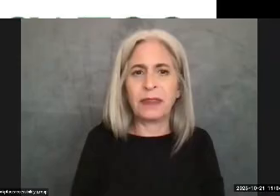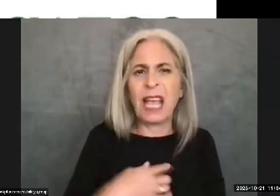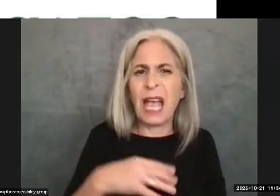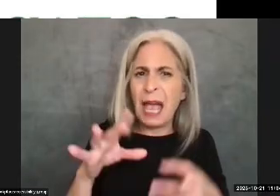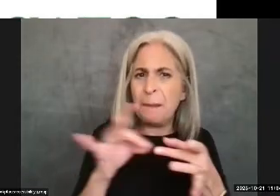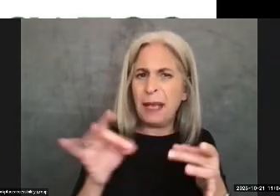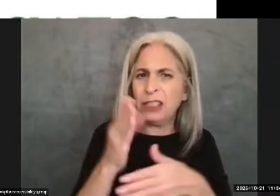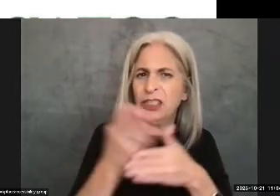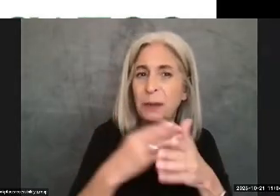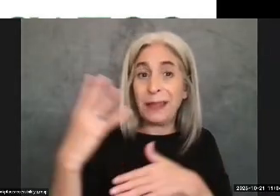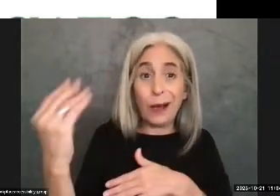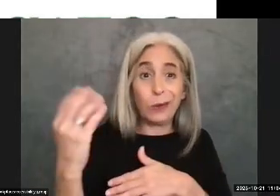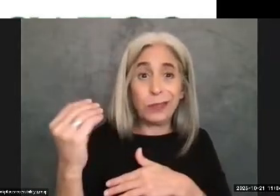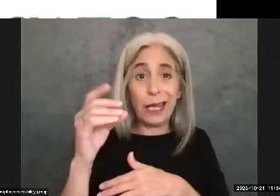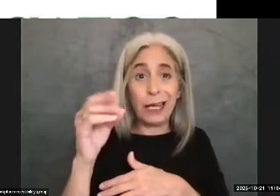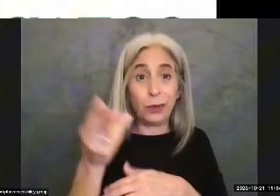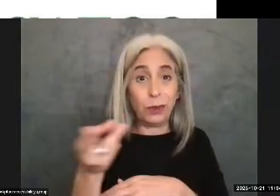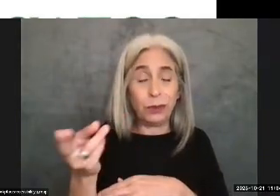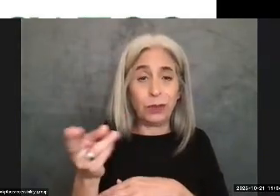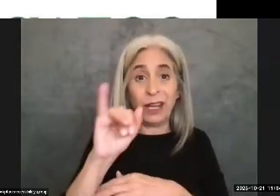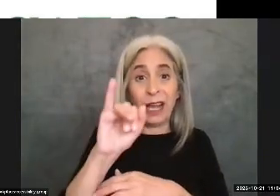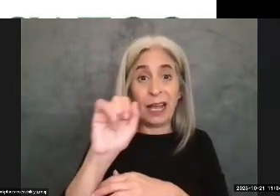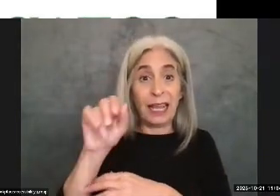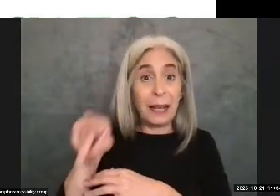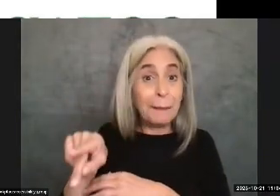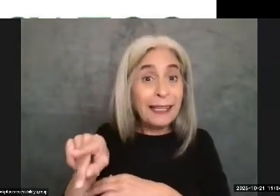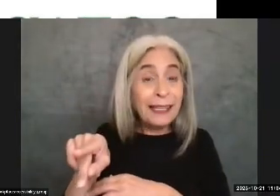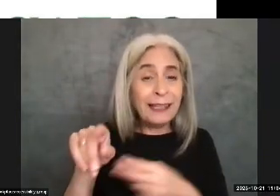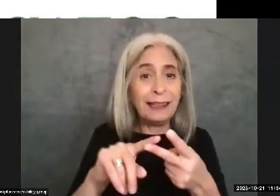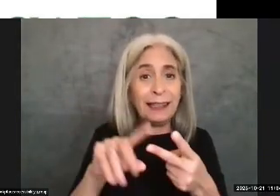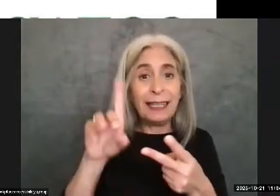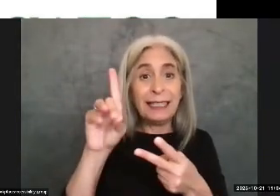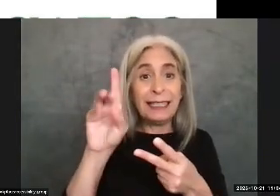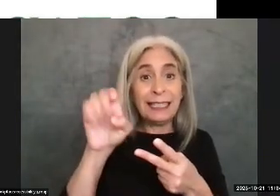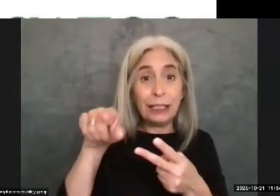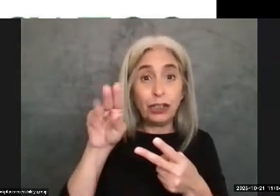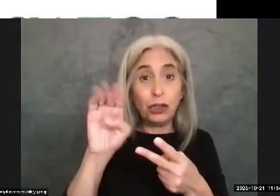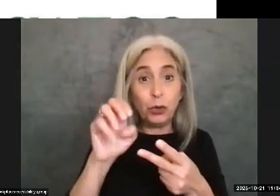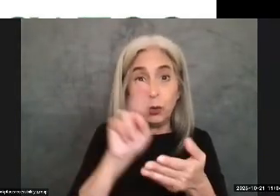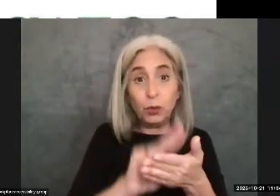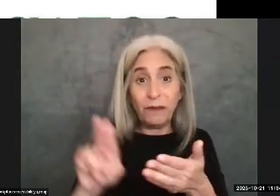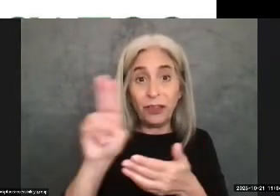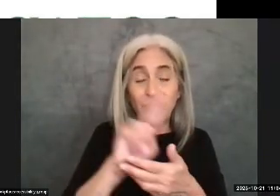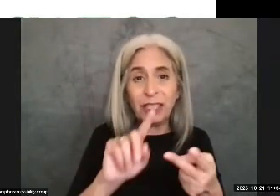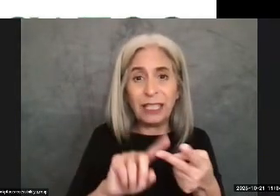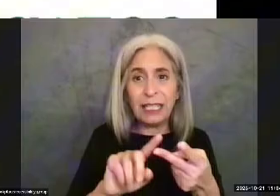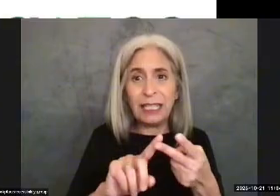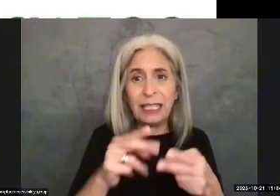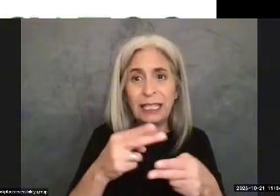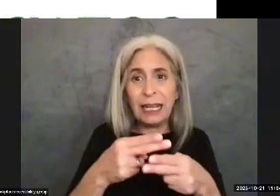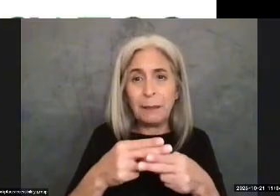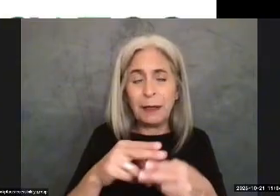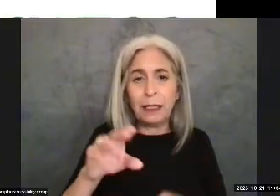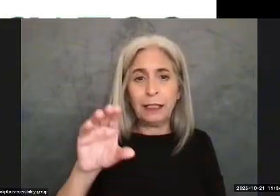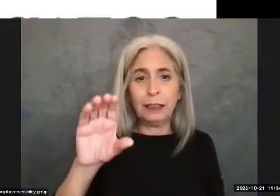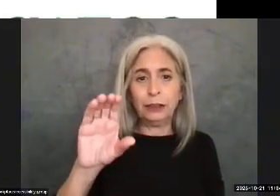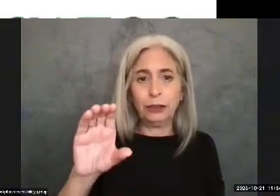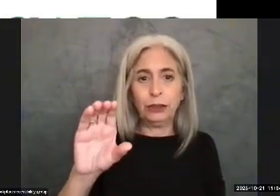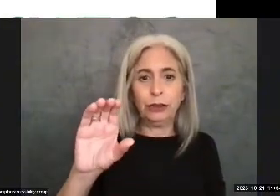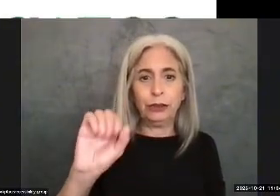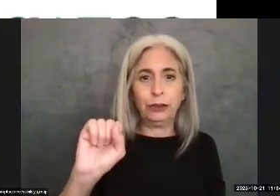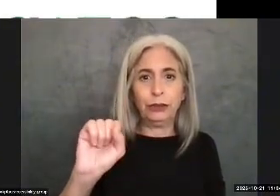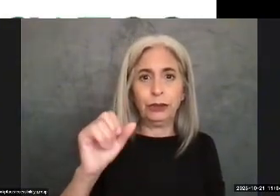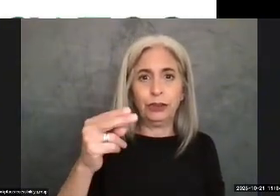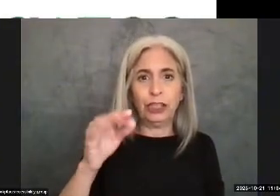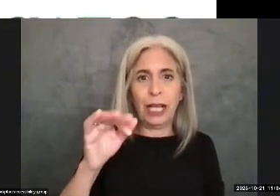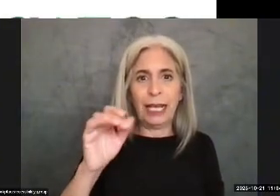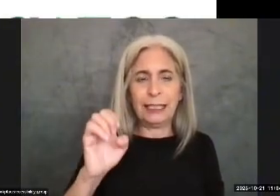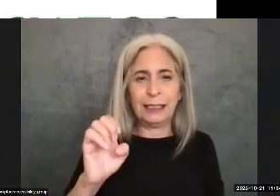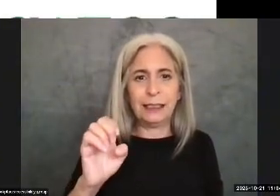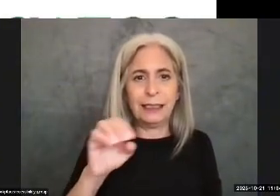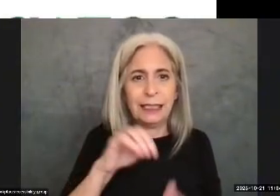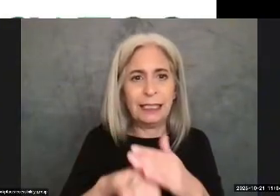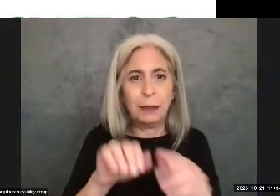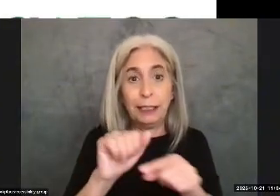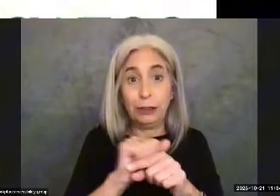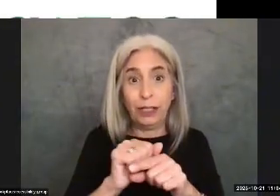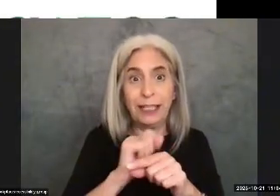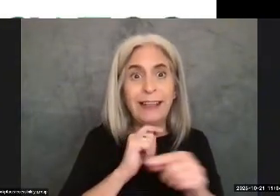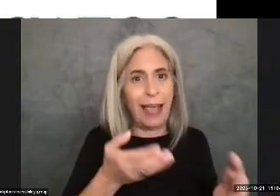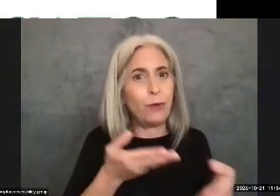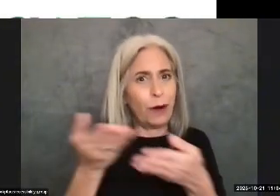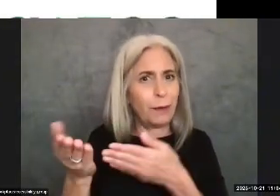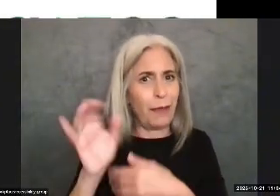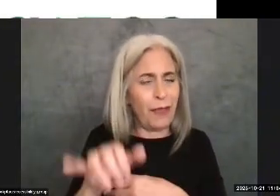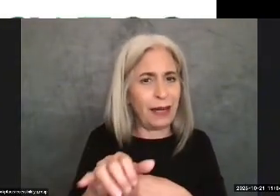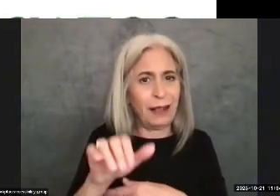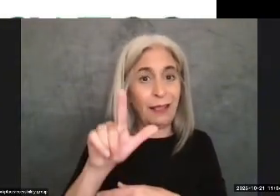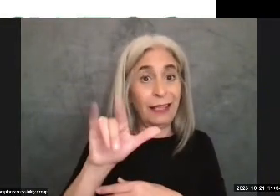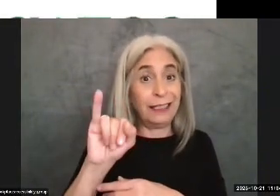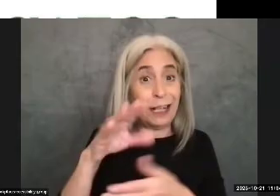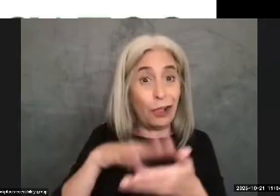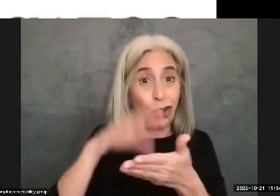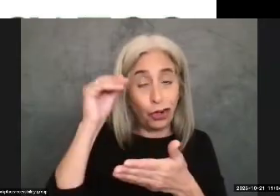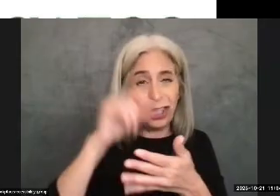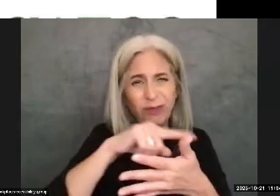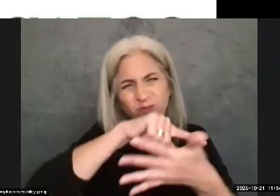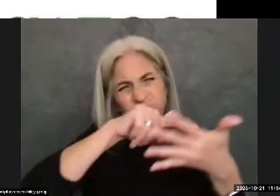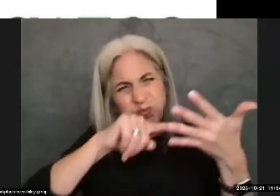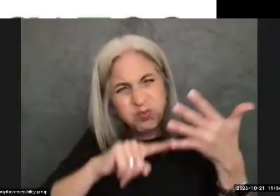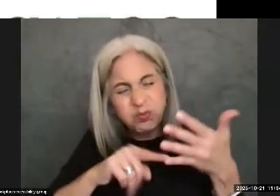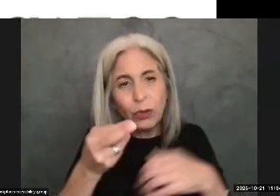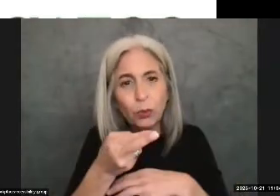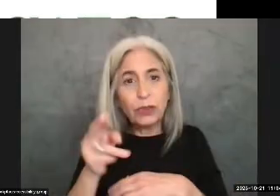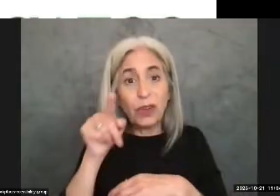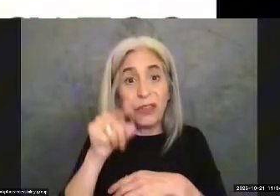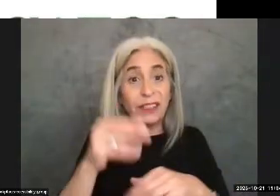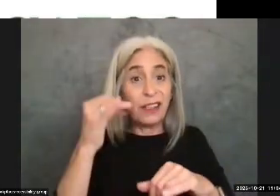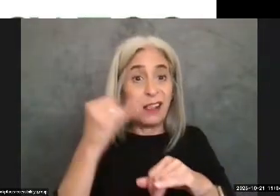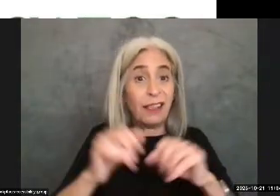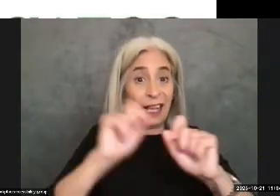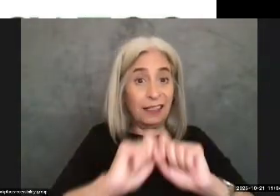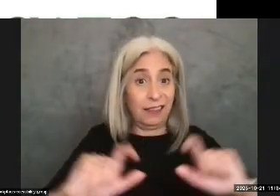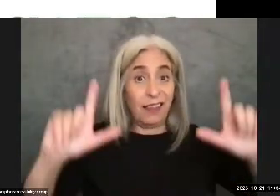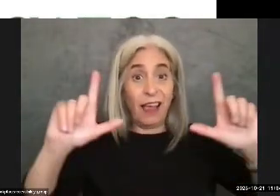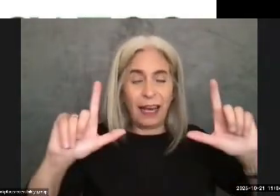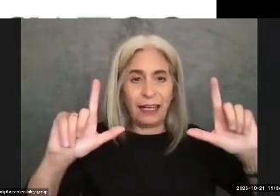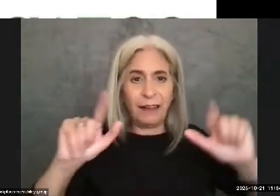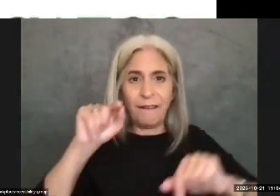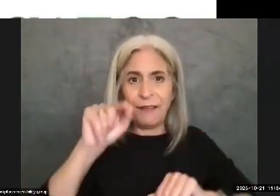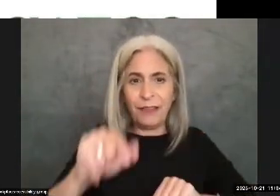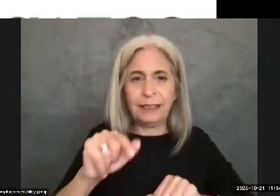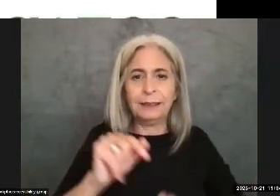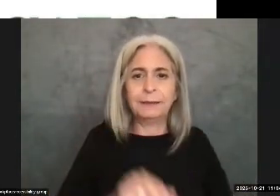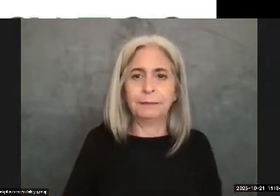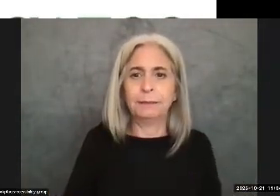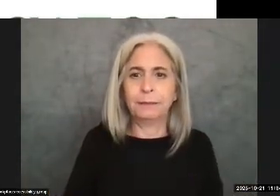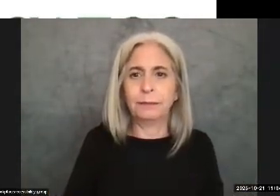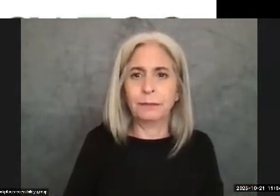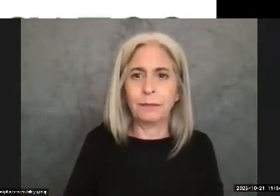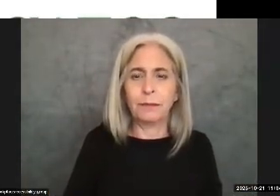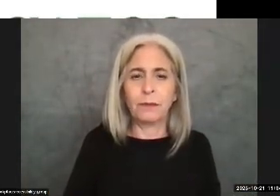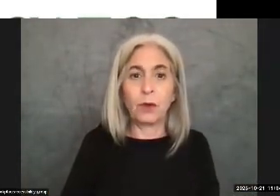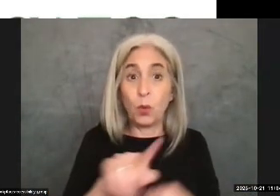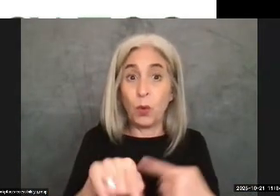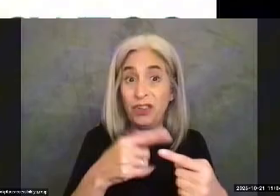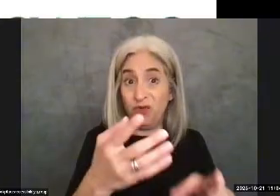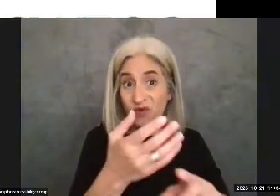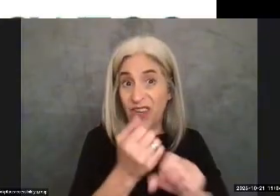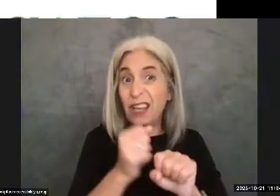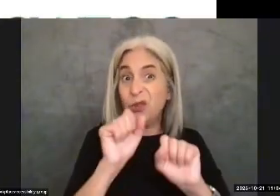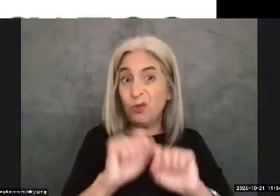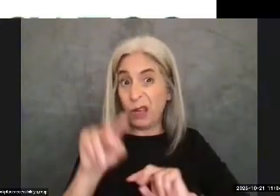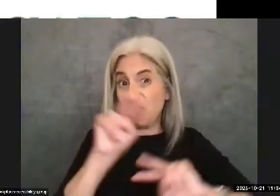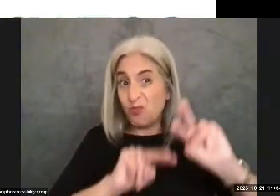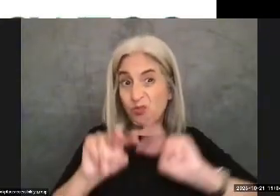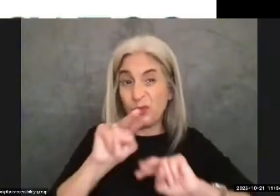Kathleen DeForest: Again, I mentioned some of the outside resources, like IAAP, Dequeue University, there's a company called CHAX Accessibility Training that I highly recommend. There's also LinkedIn Learning. All of those resources are on this last slide of the slide deck when it is shared with you.